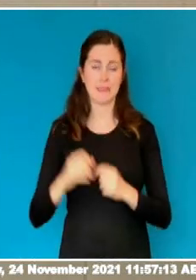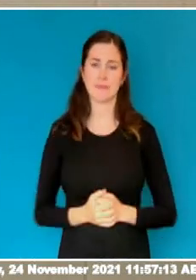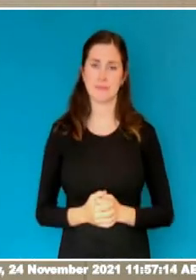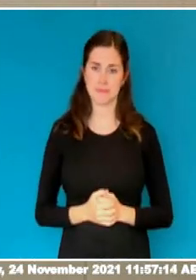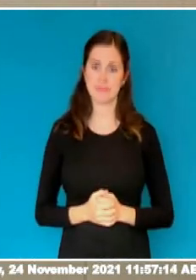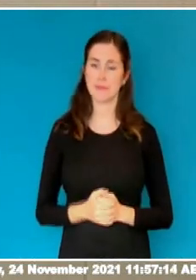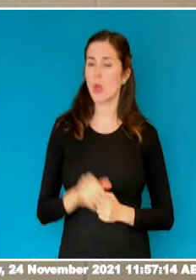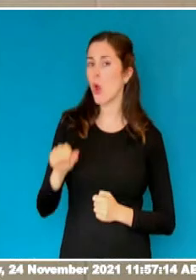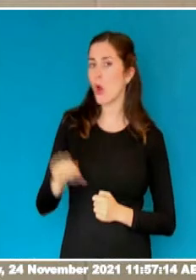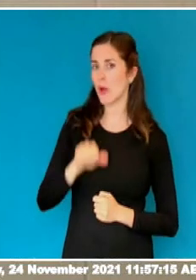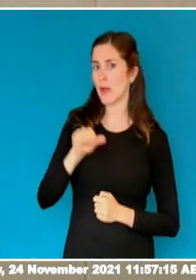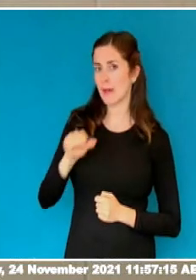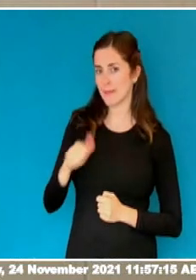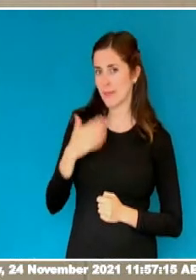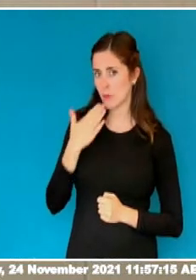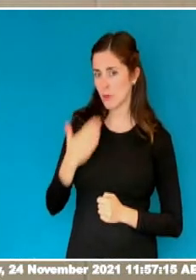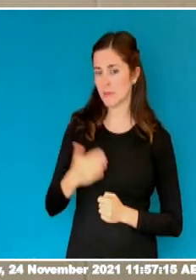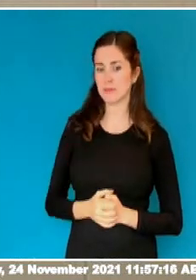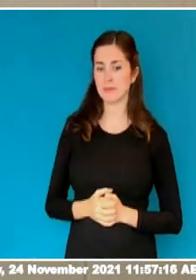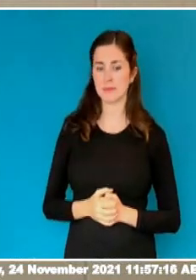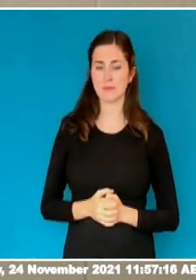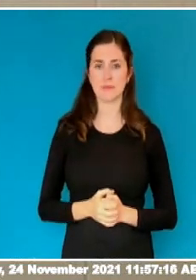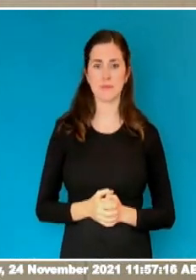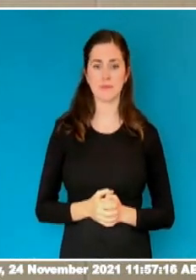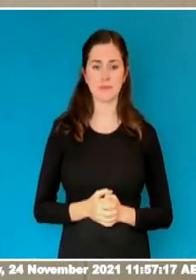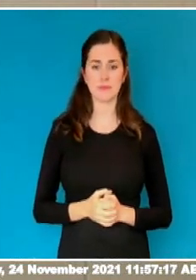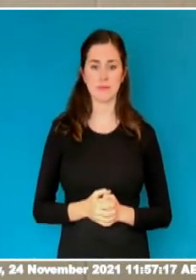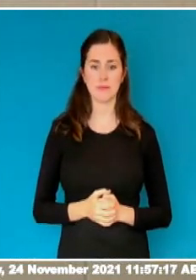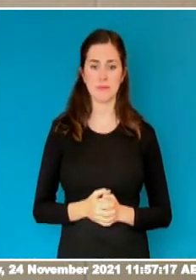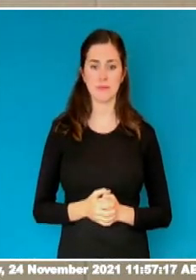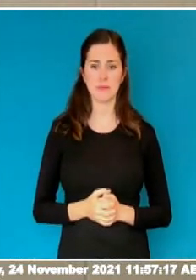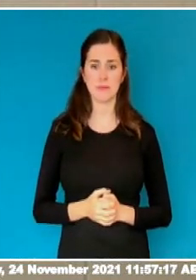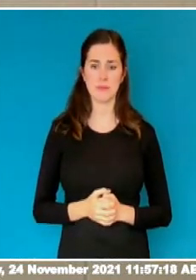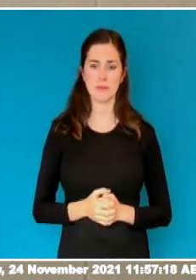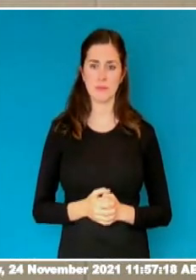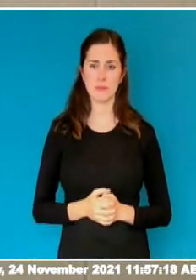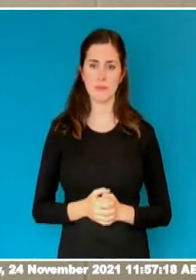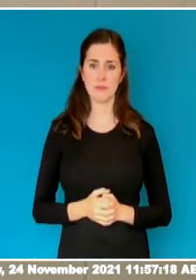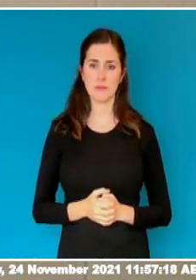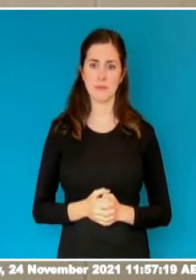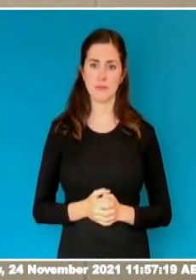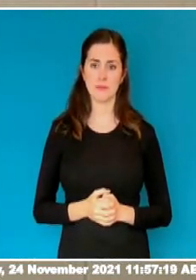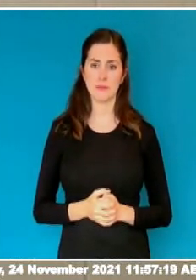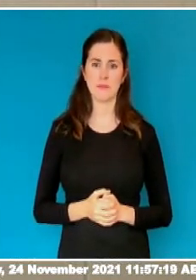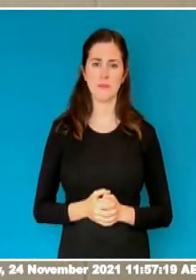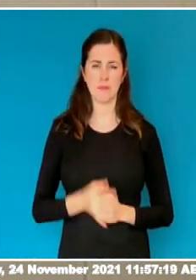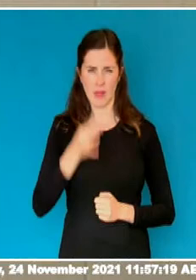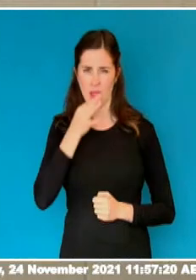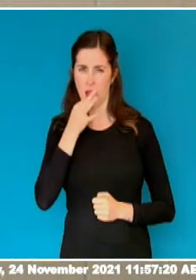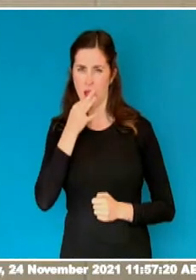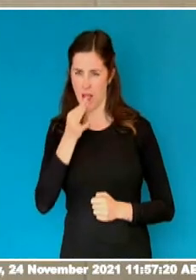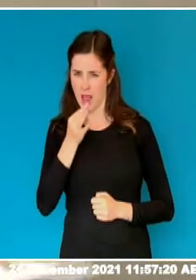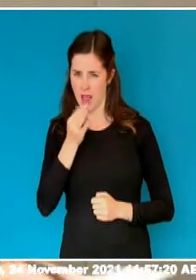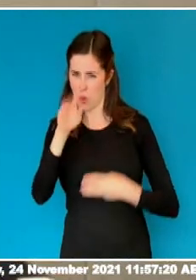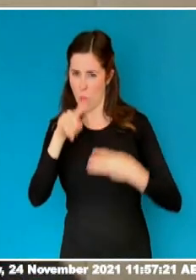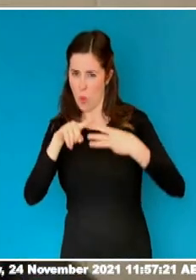Thank you. So a question for each of you but I will begin with you, Mr